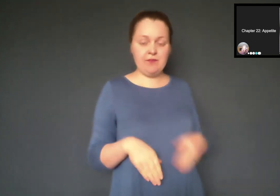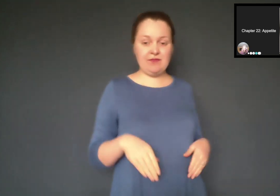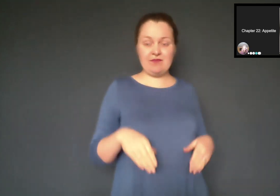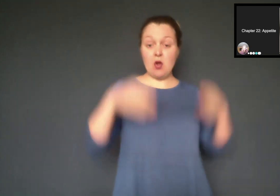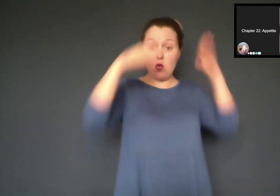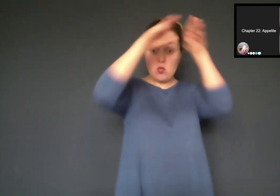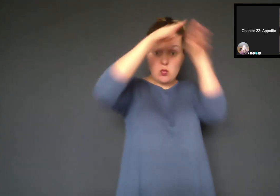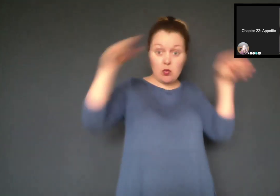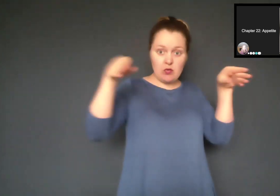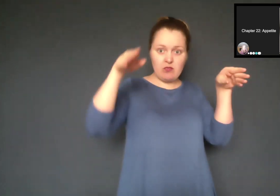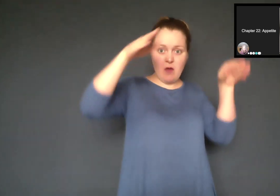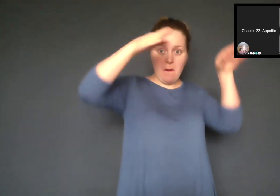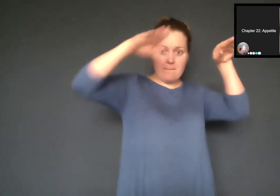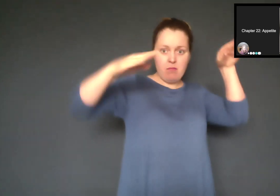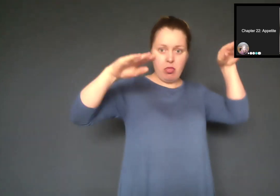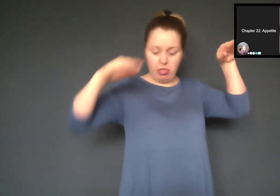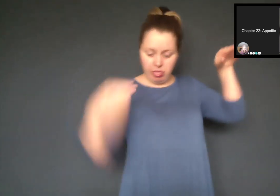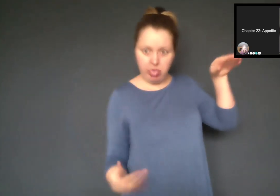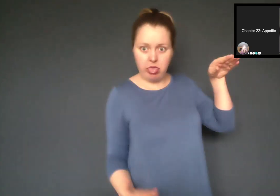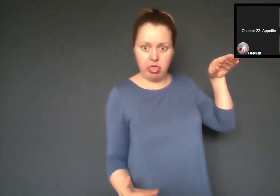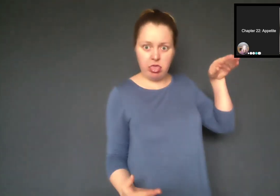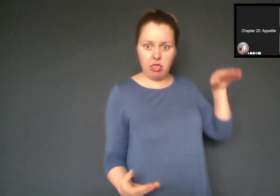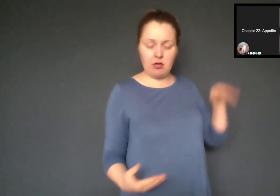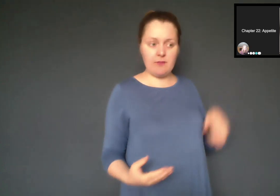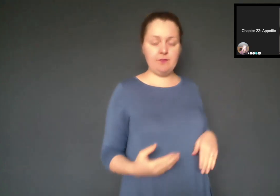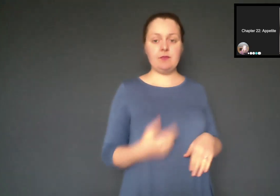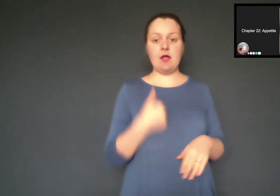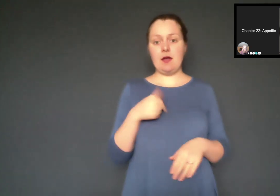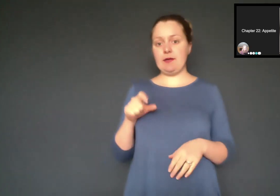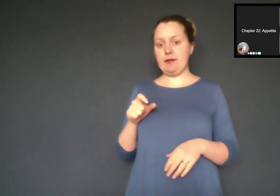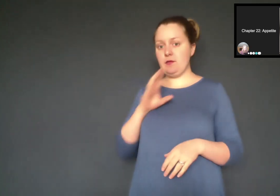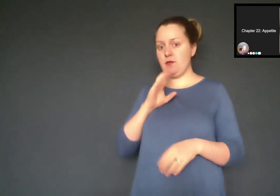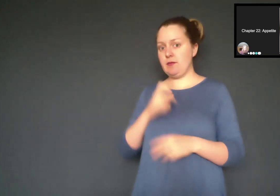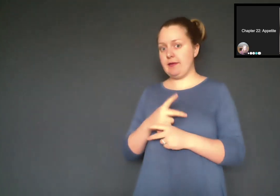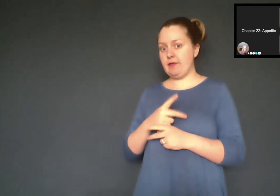from the roof and smashed to the ground below i'm going to have to be careful harvey thought